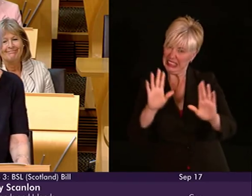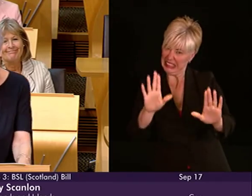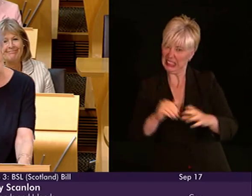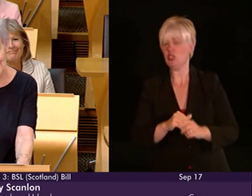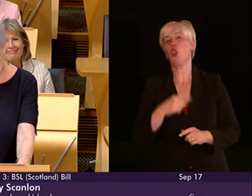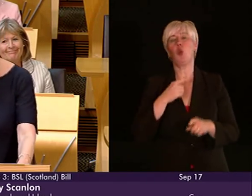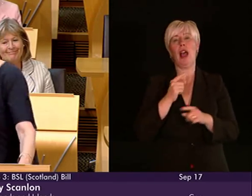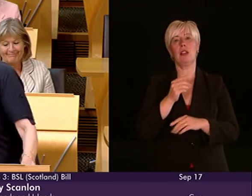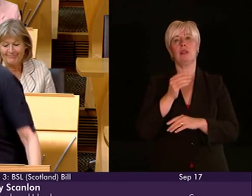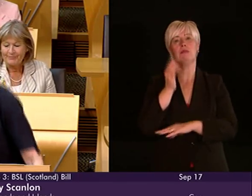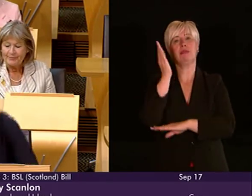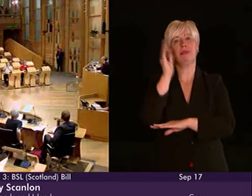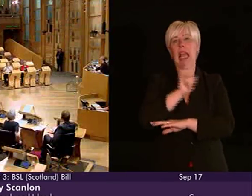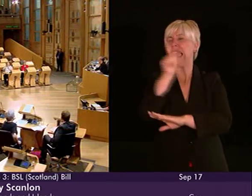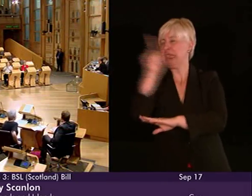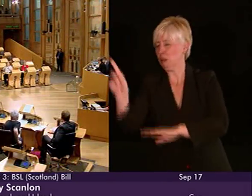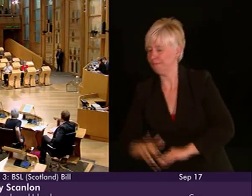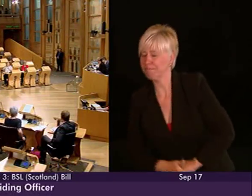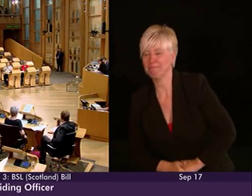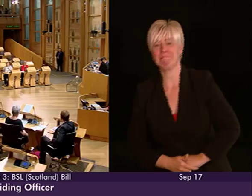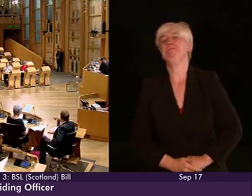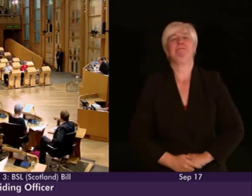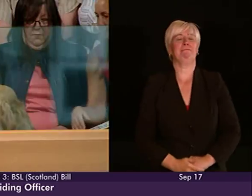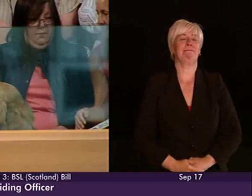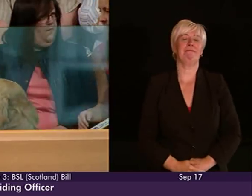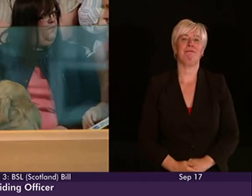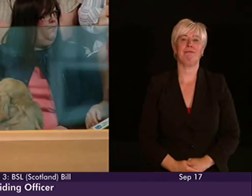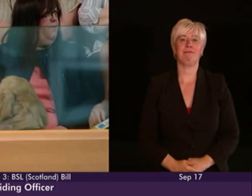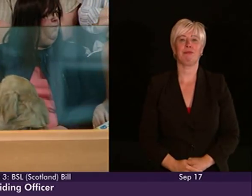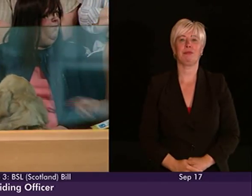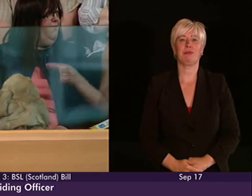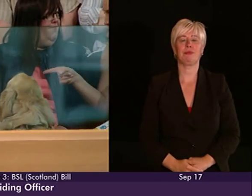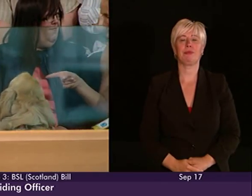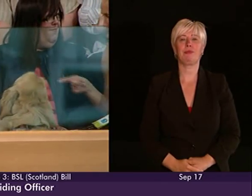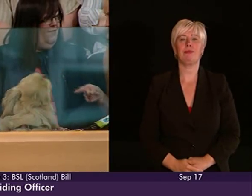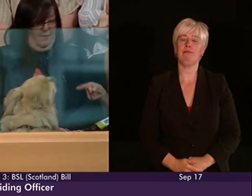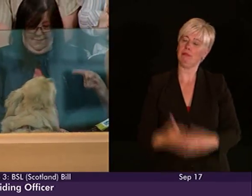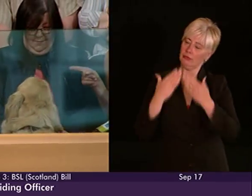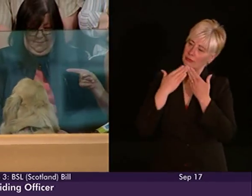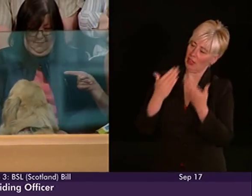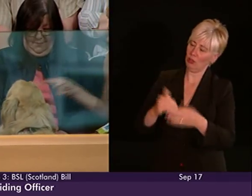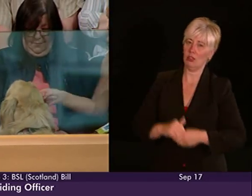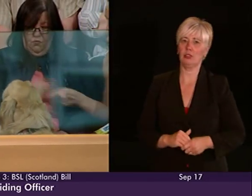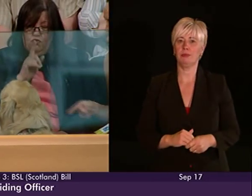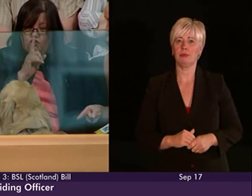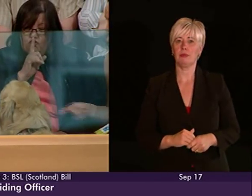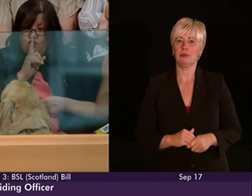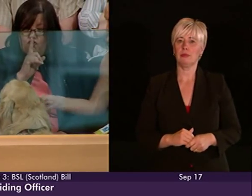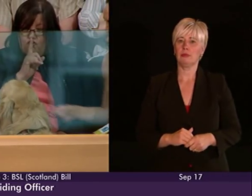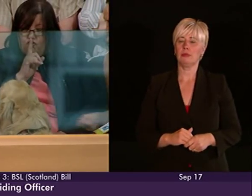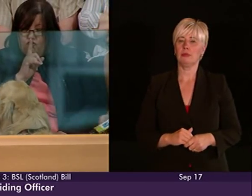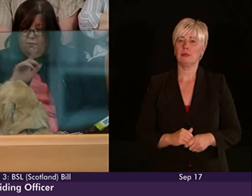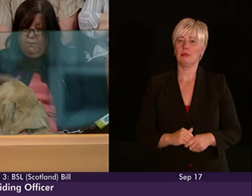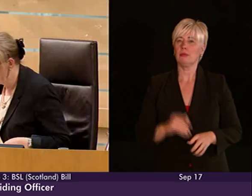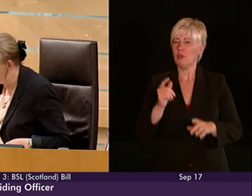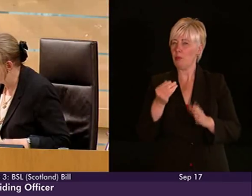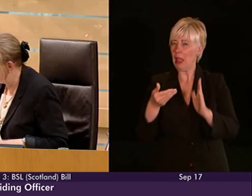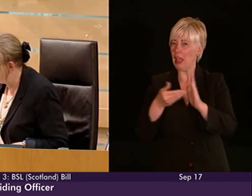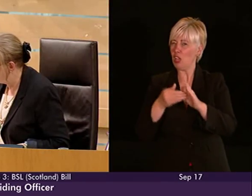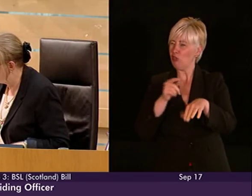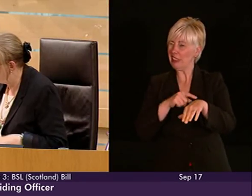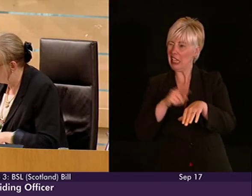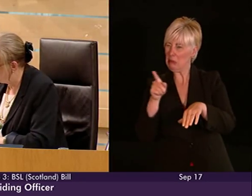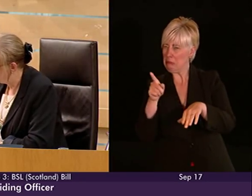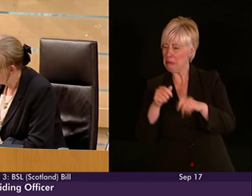The Deputy Presiding Officer: I have a little bit of time in hand as we move to the open